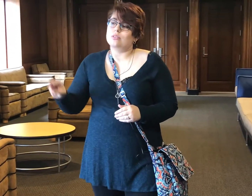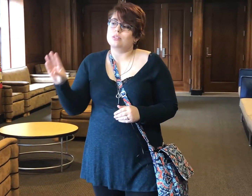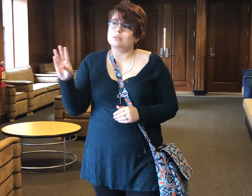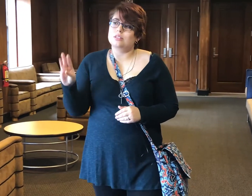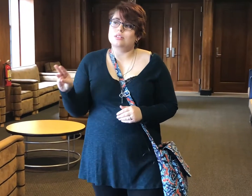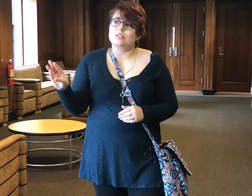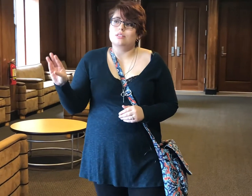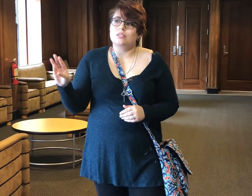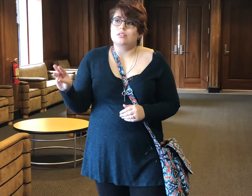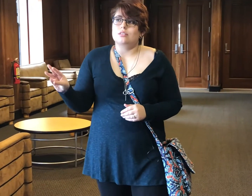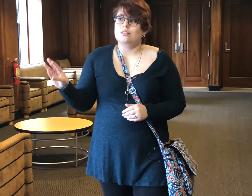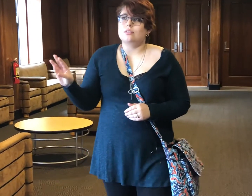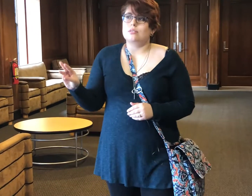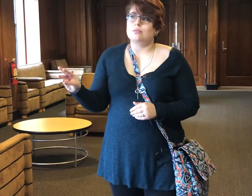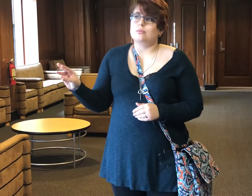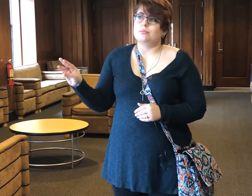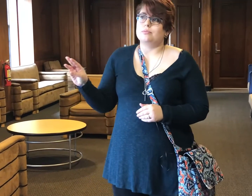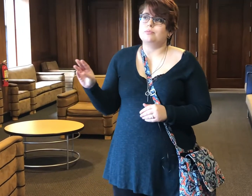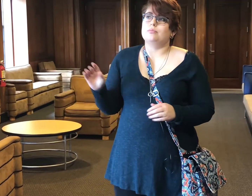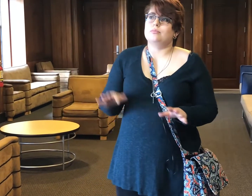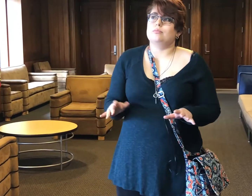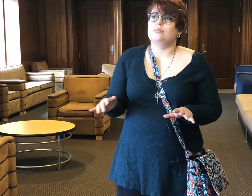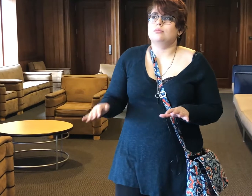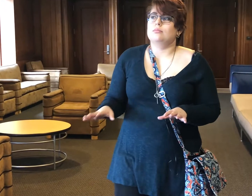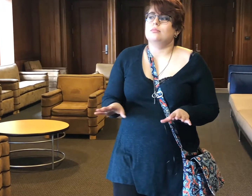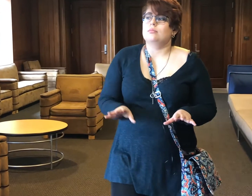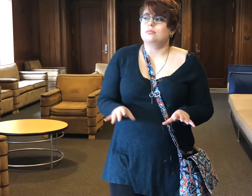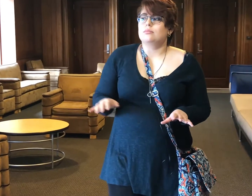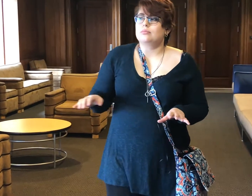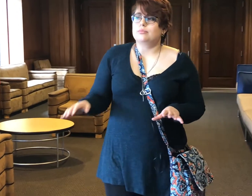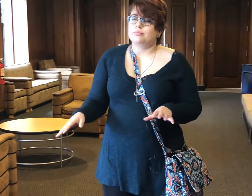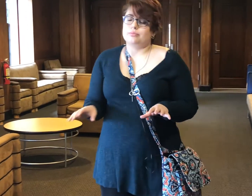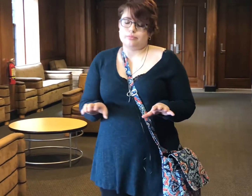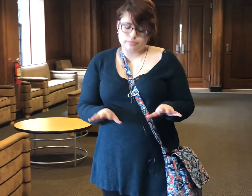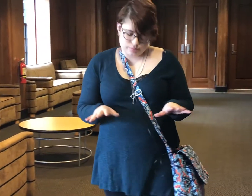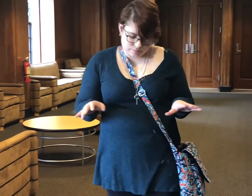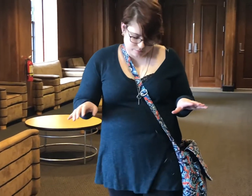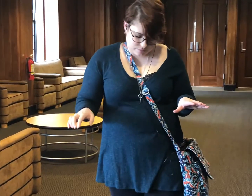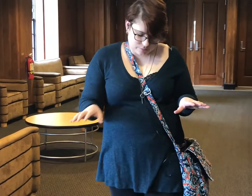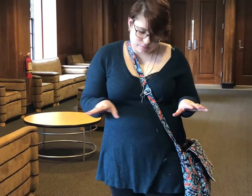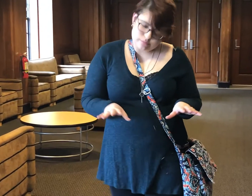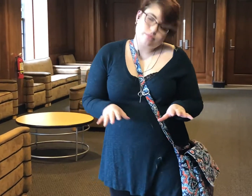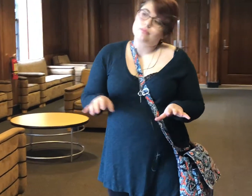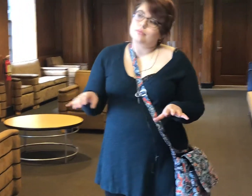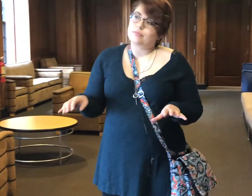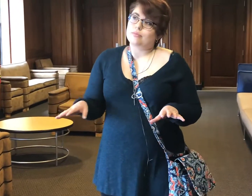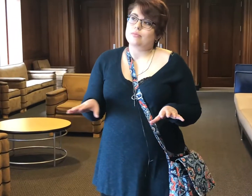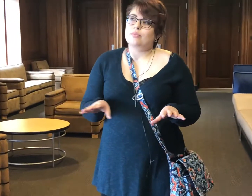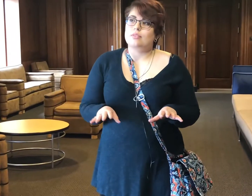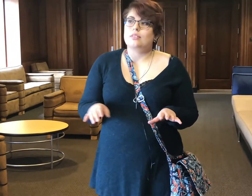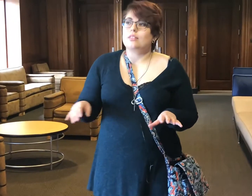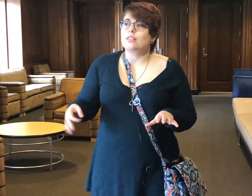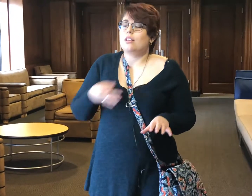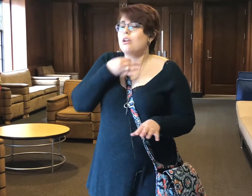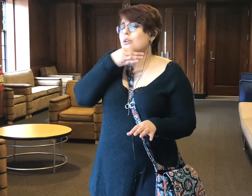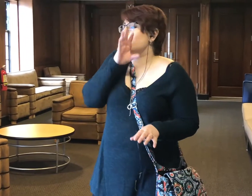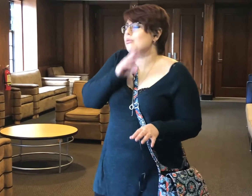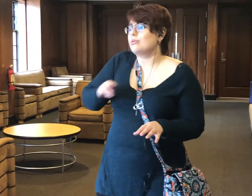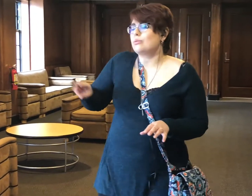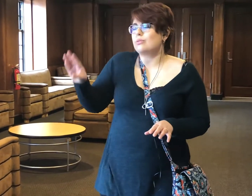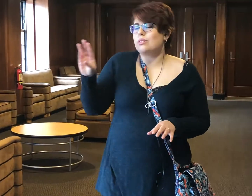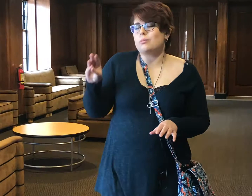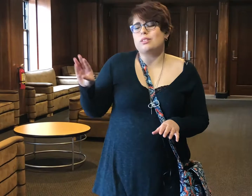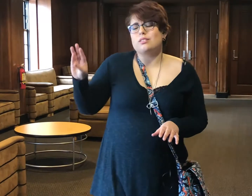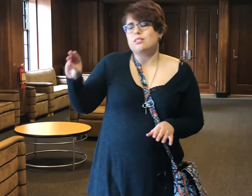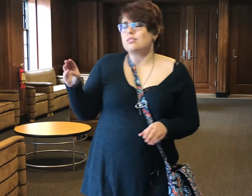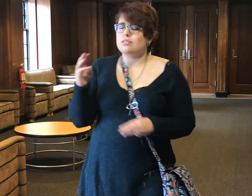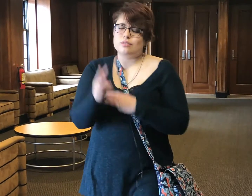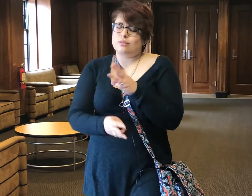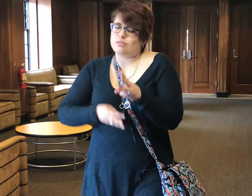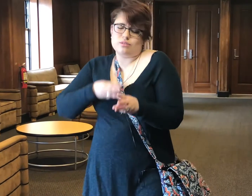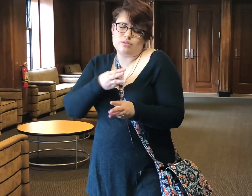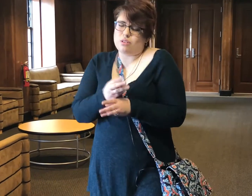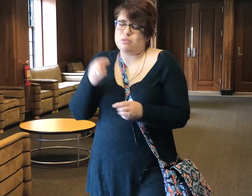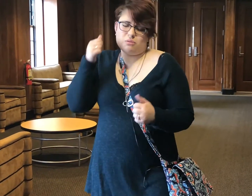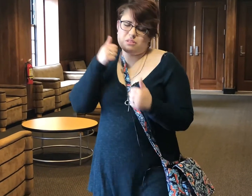Soon I'll be sixty years old Soon I'll be sixty years old, will I think